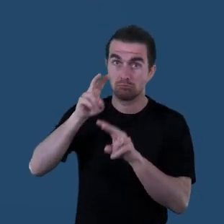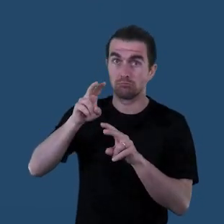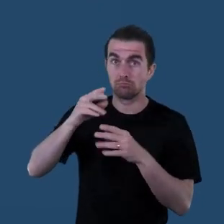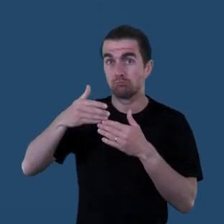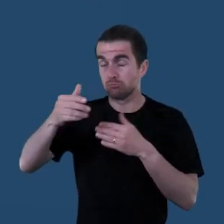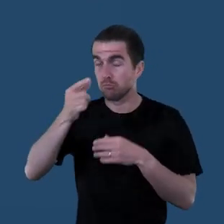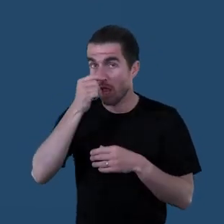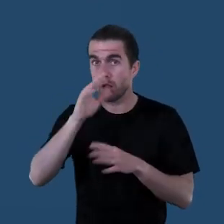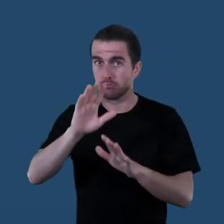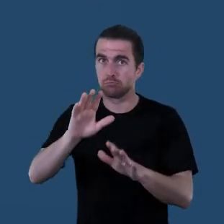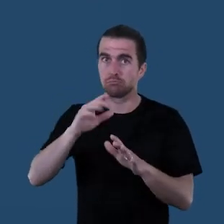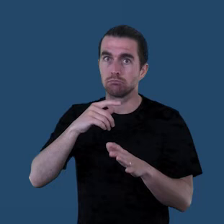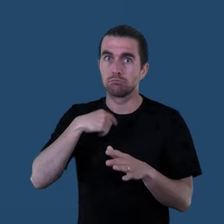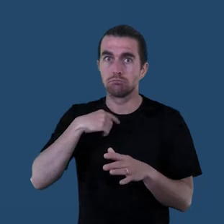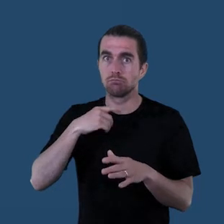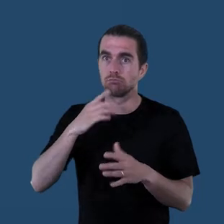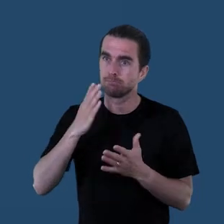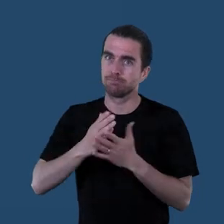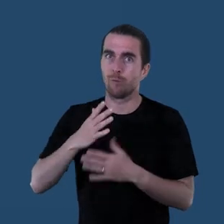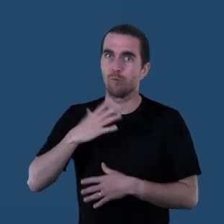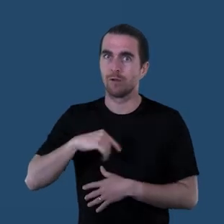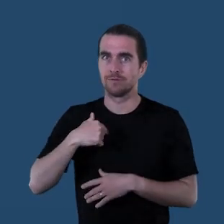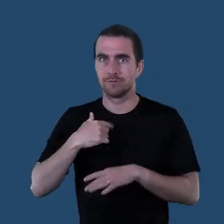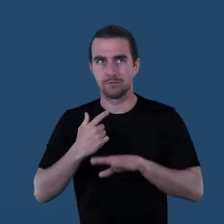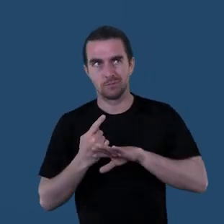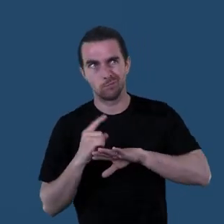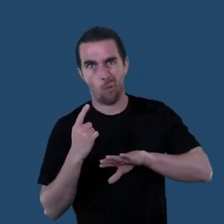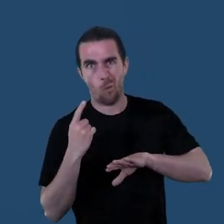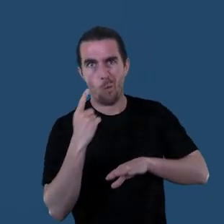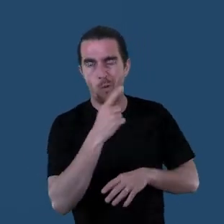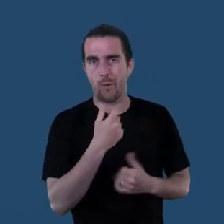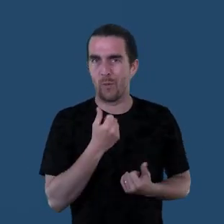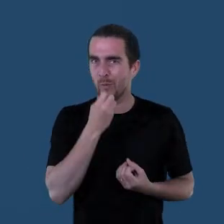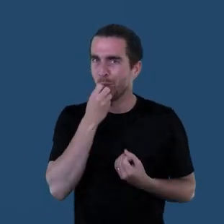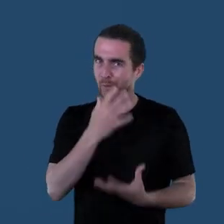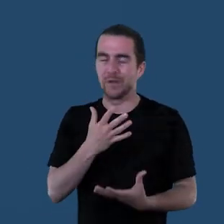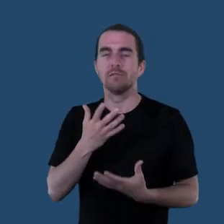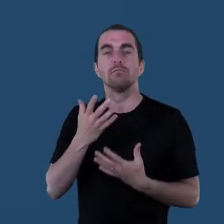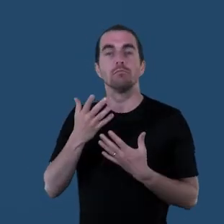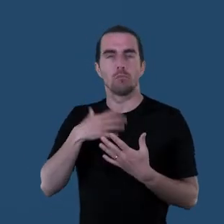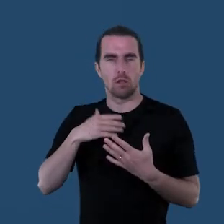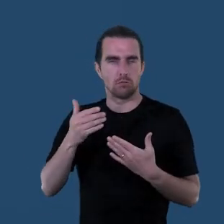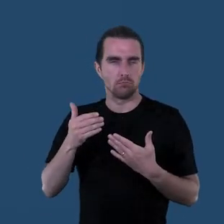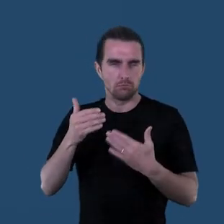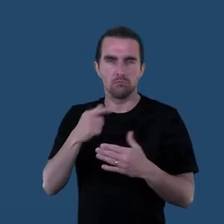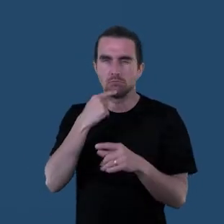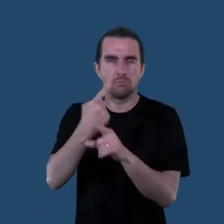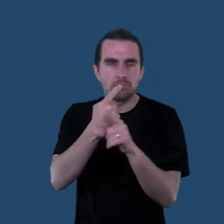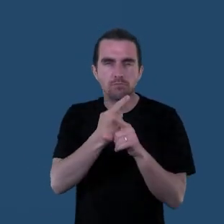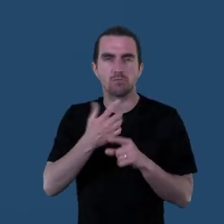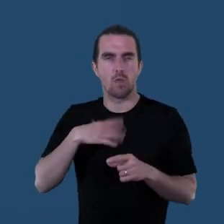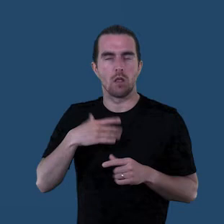But yeah, I definitely would want to do that. Brilliant. Well, let's move on a little bit and talk, I want to talk about,